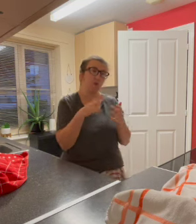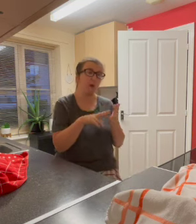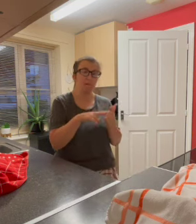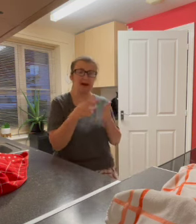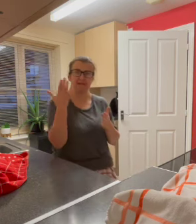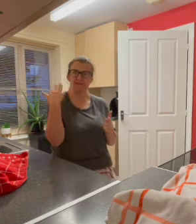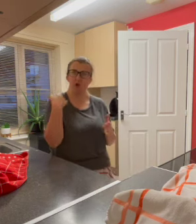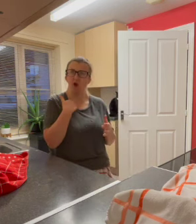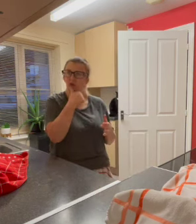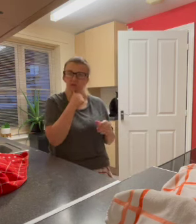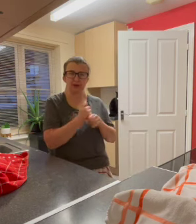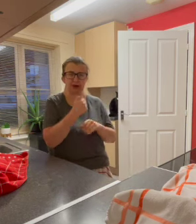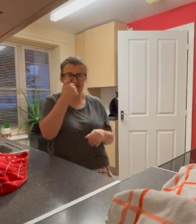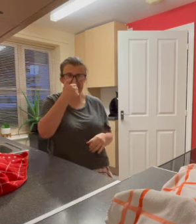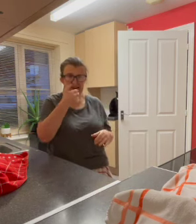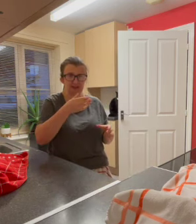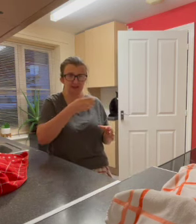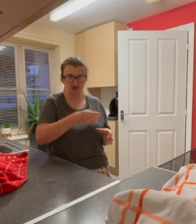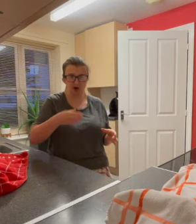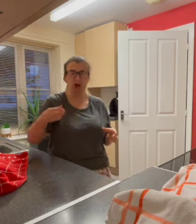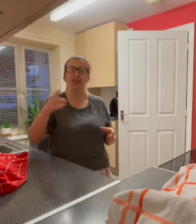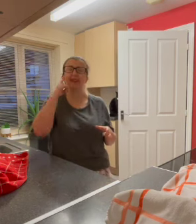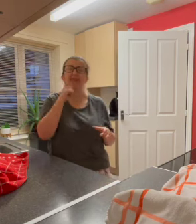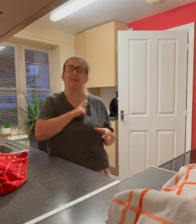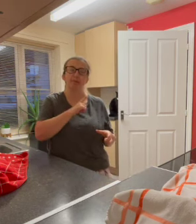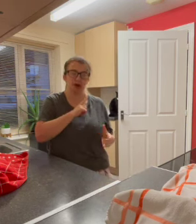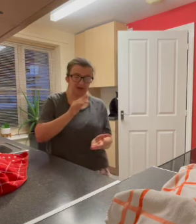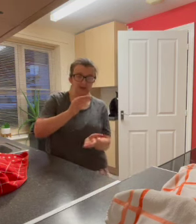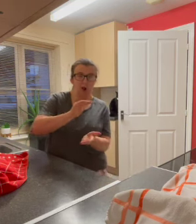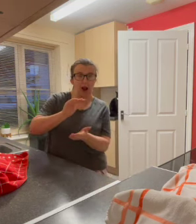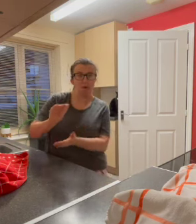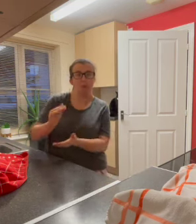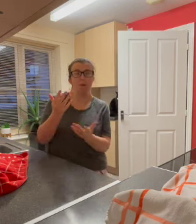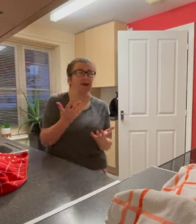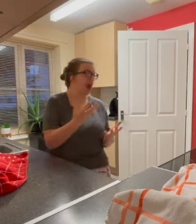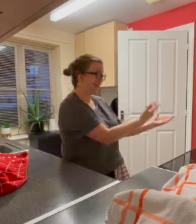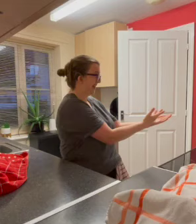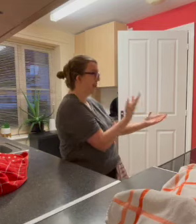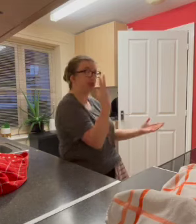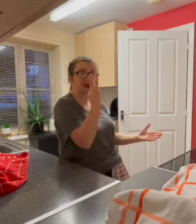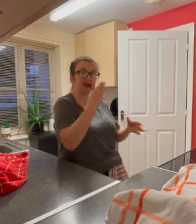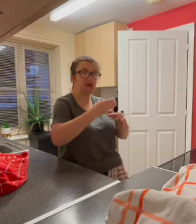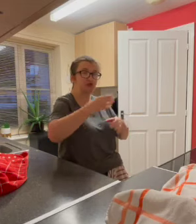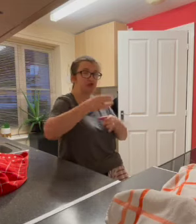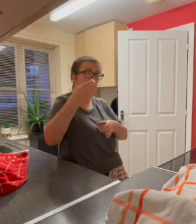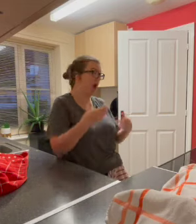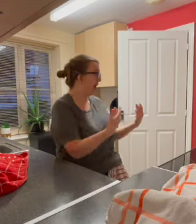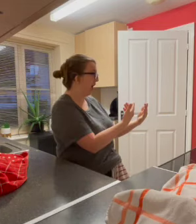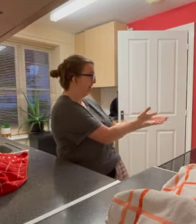While ago I use to make 6 mincemeat because of the jug that I had was small, but now I got 3 proper jug.